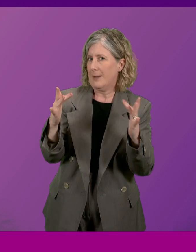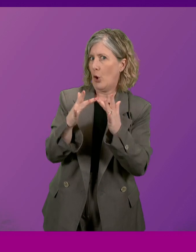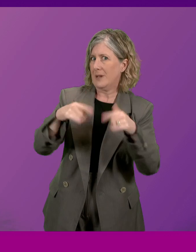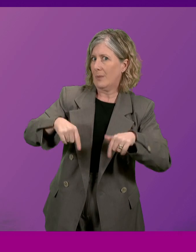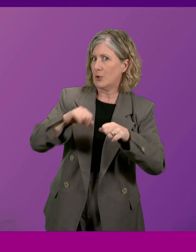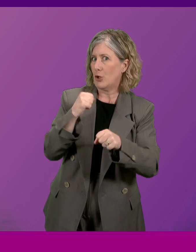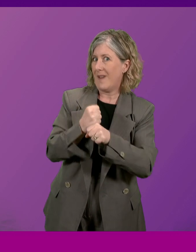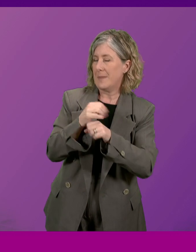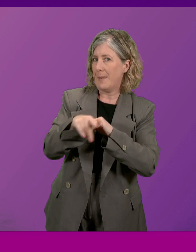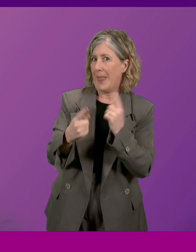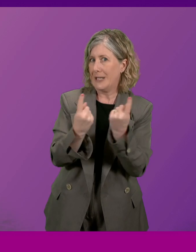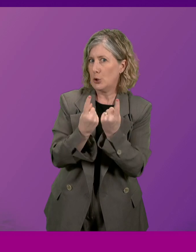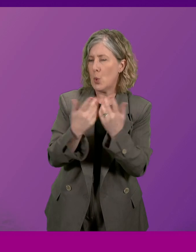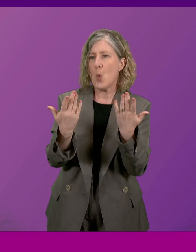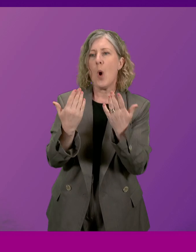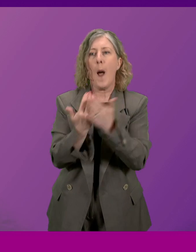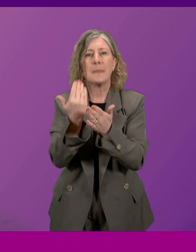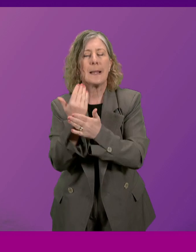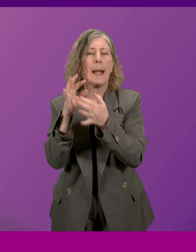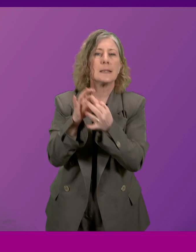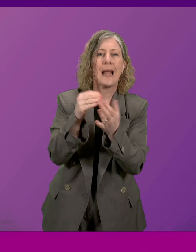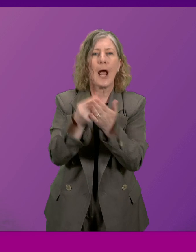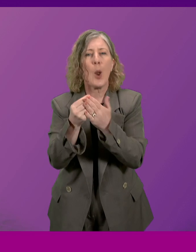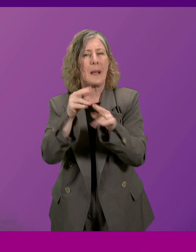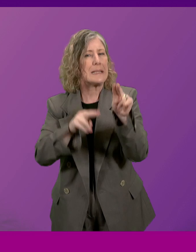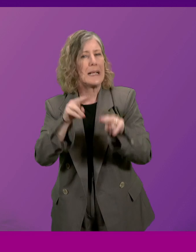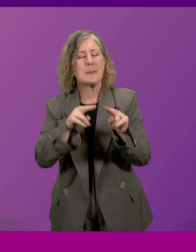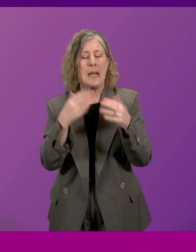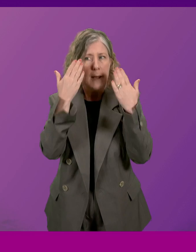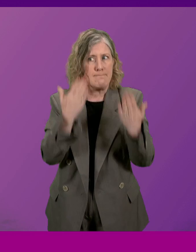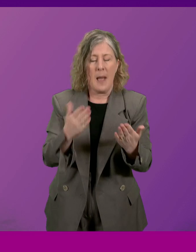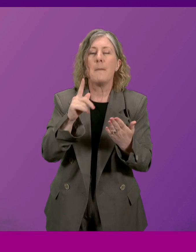nor of any updated economic assessment However, if any update to Collette